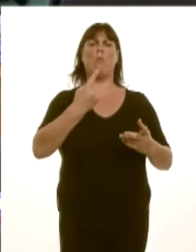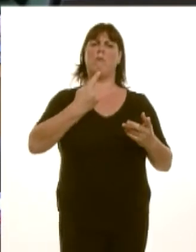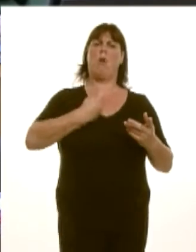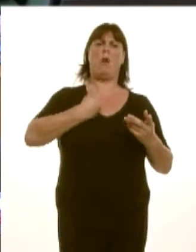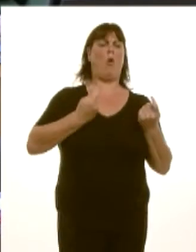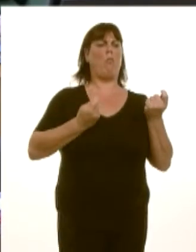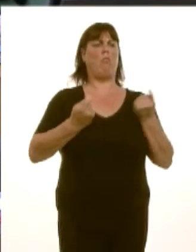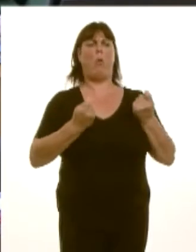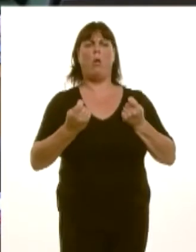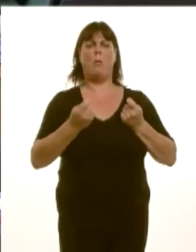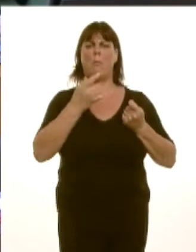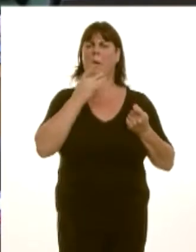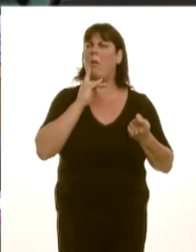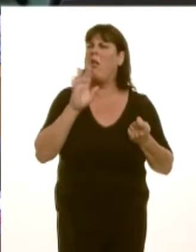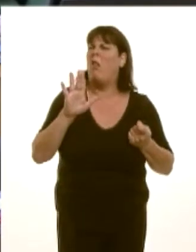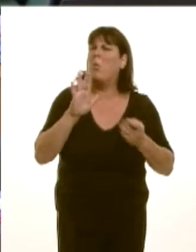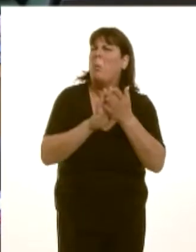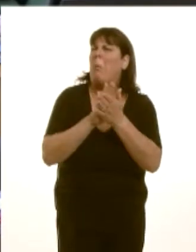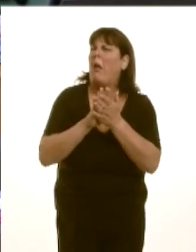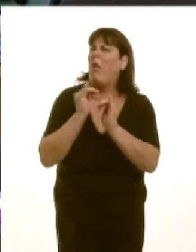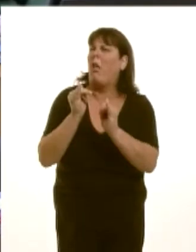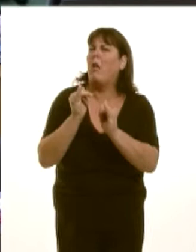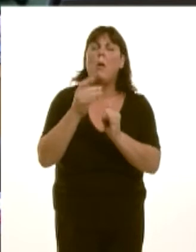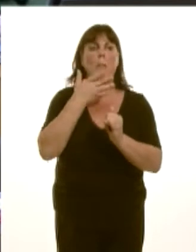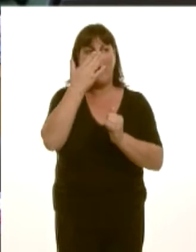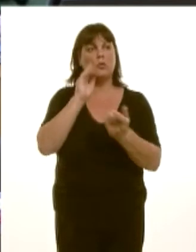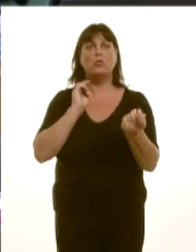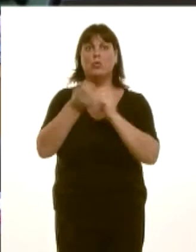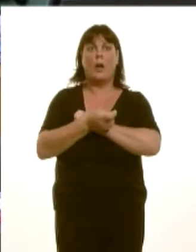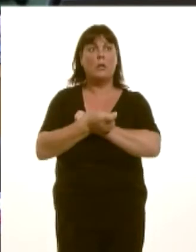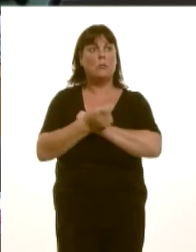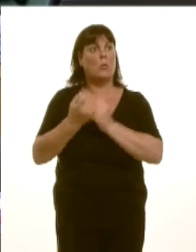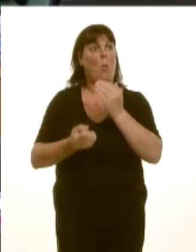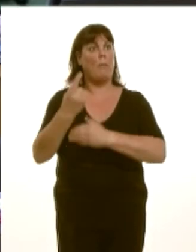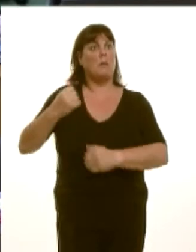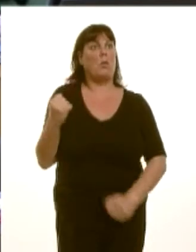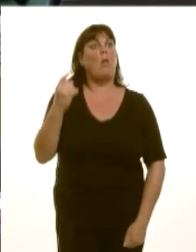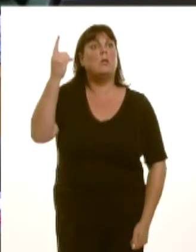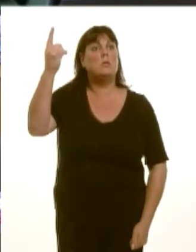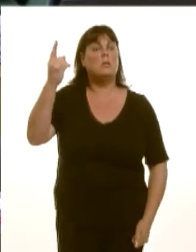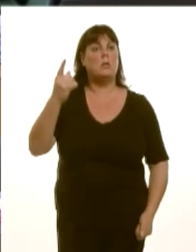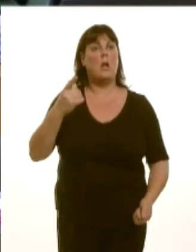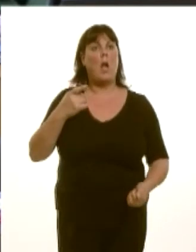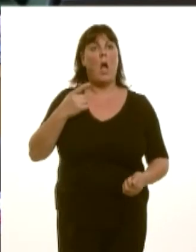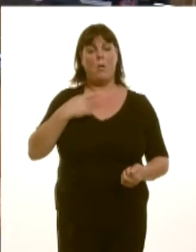but that is the way that things have changed now. I have not been silent in terms of my view of what the future should hold.